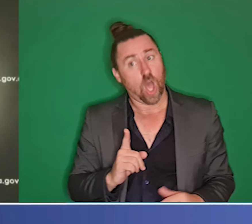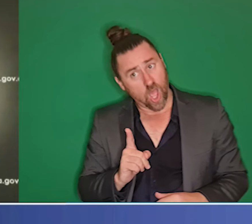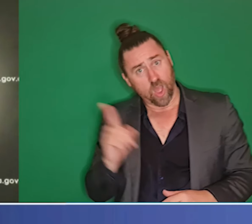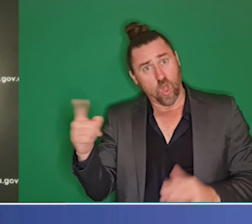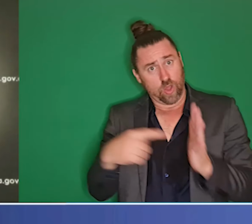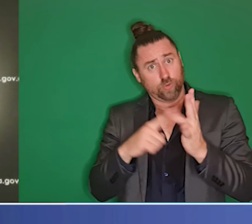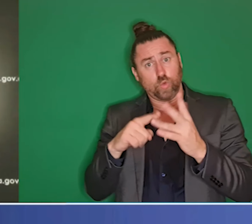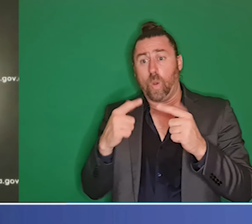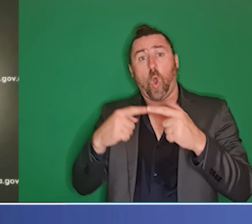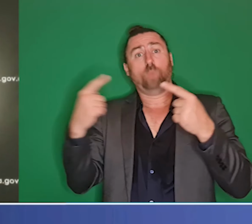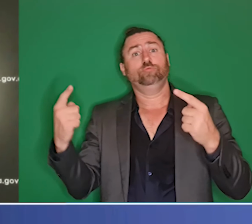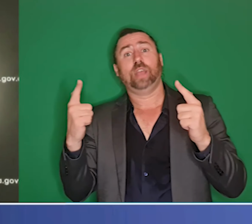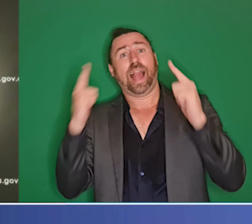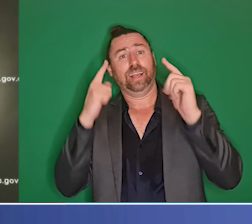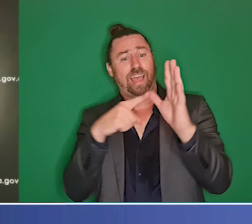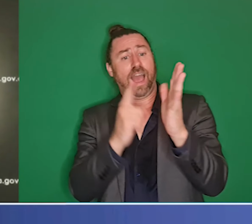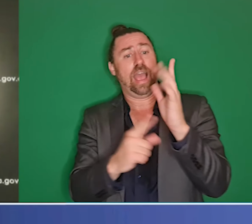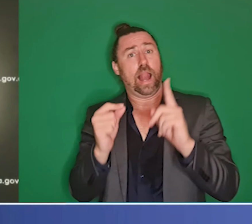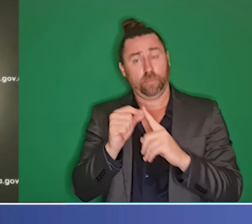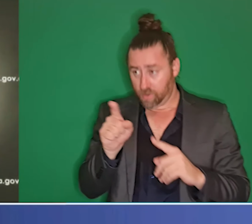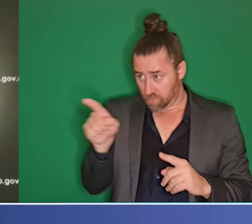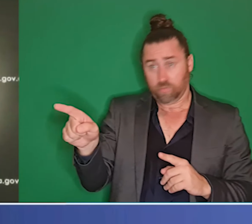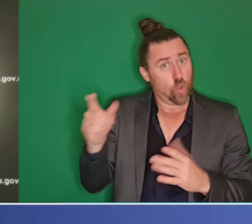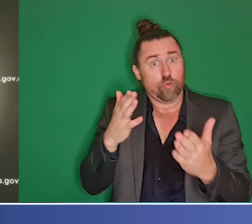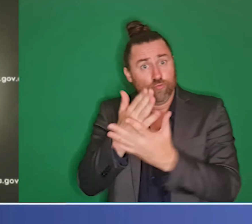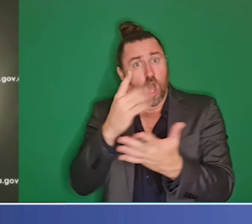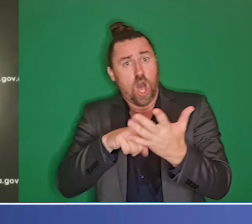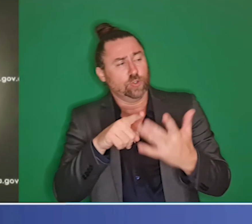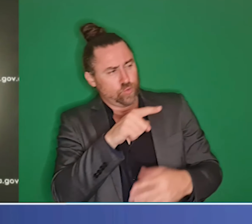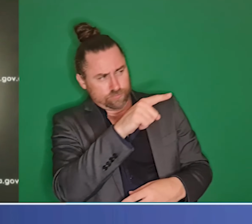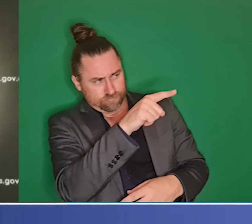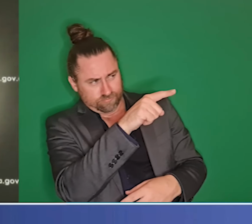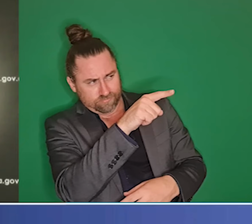and it's your right and role to ask about the ALP policy,